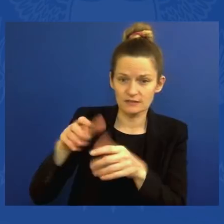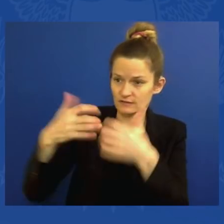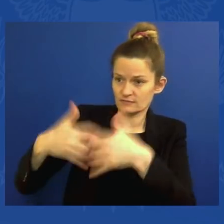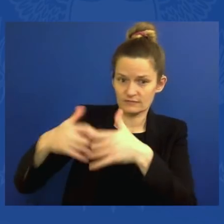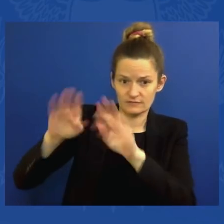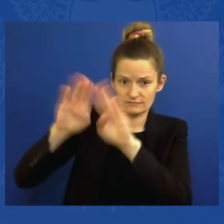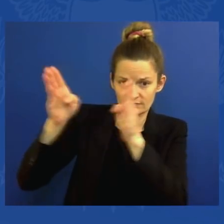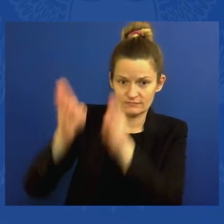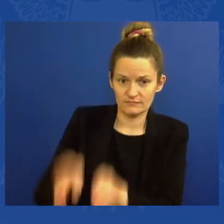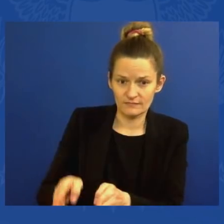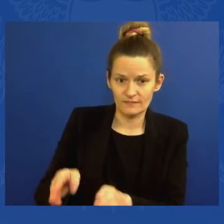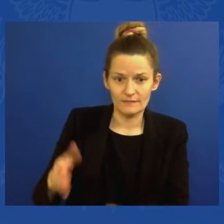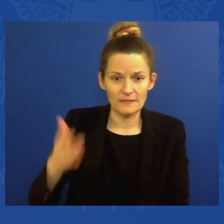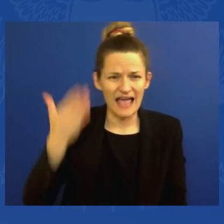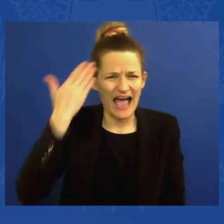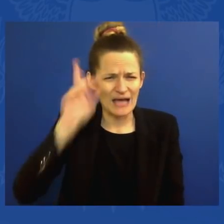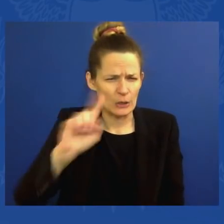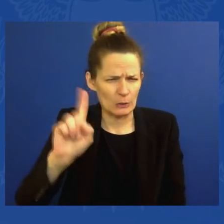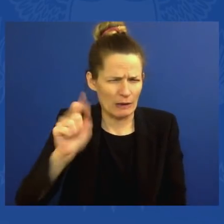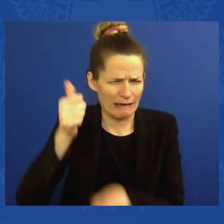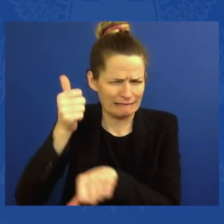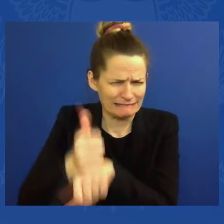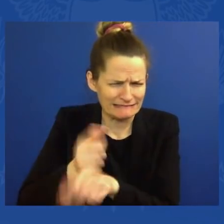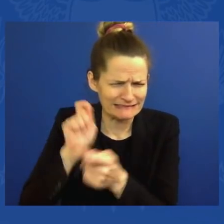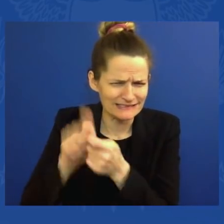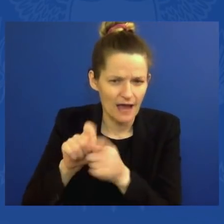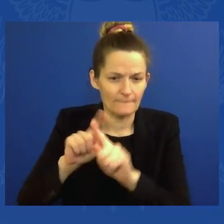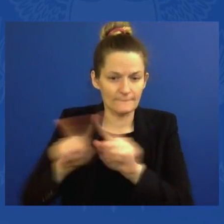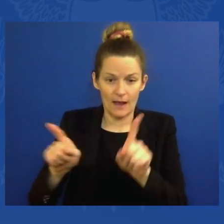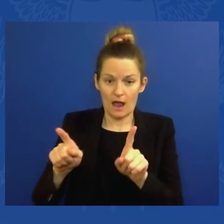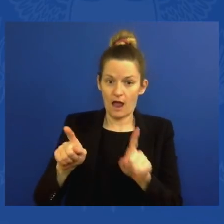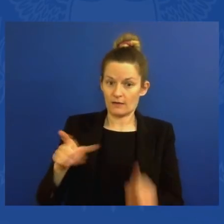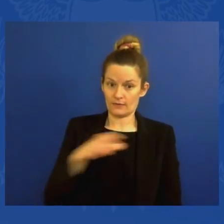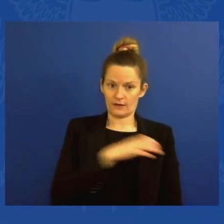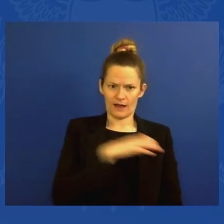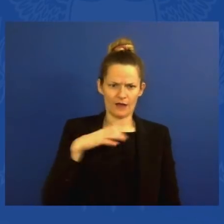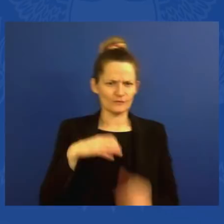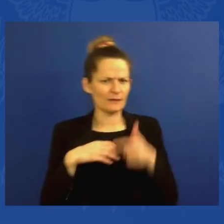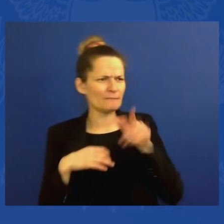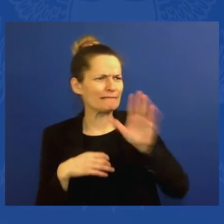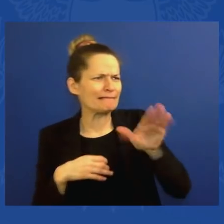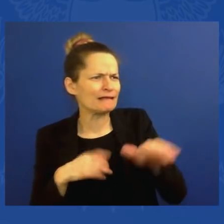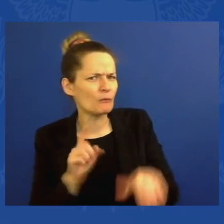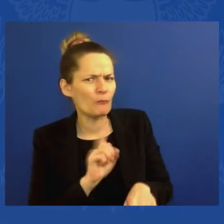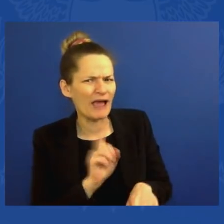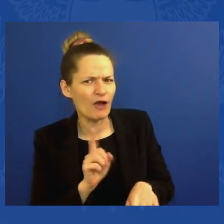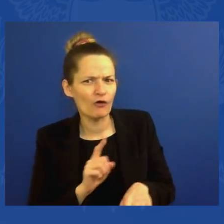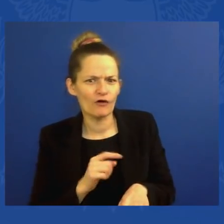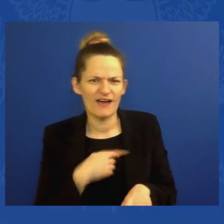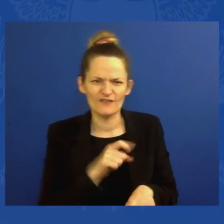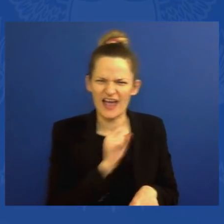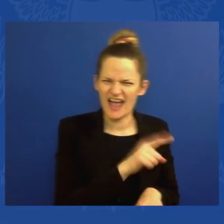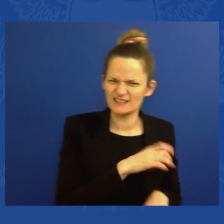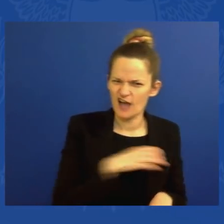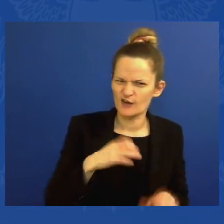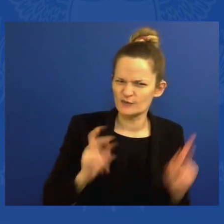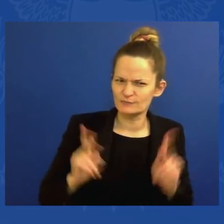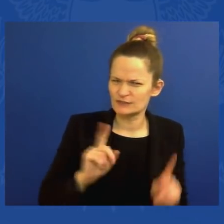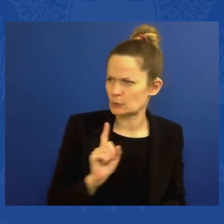are going to be saying, "Joe, where is going to go?" I don't know. But it's going to be in America and help us continue to grow our clean-energy economy.